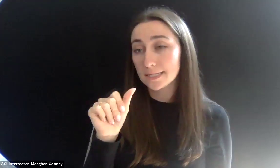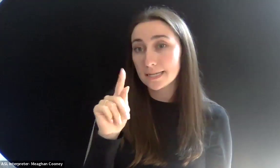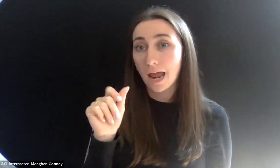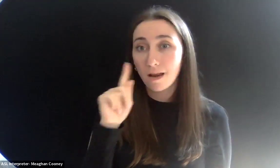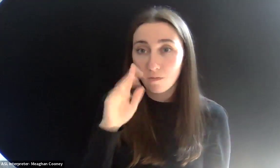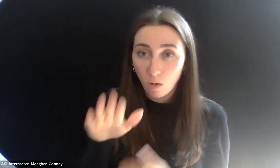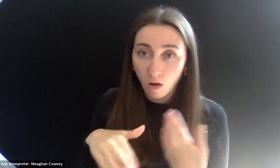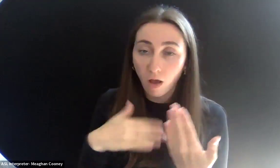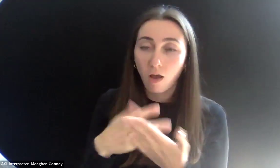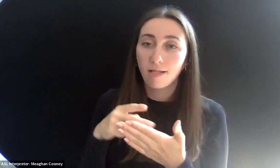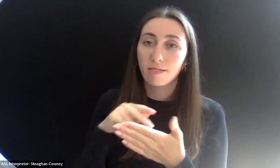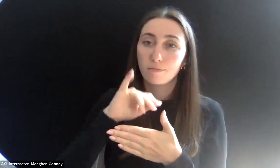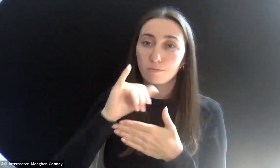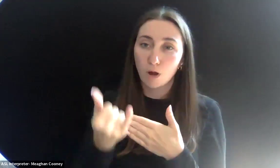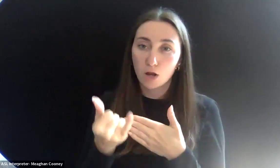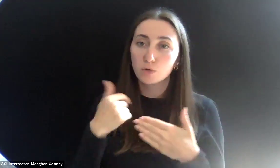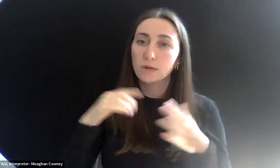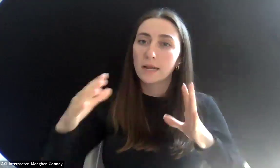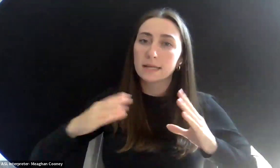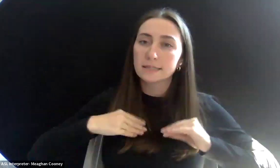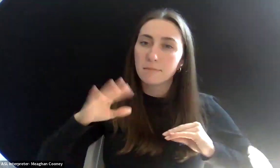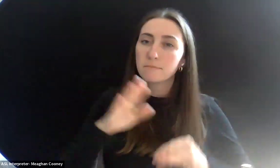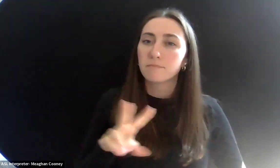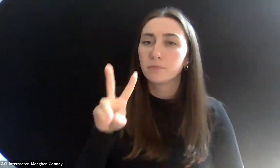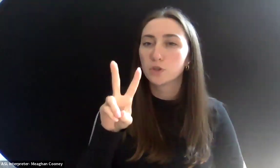We accept roughly 200 to 250 per year.